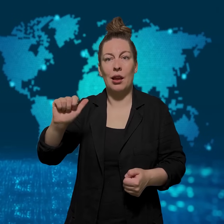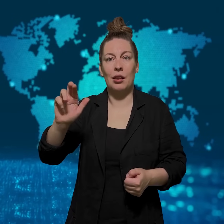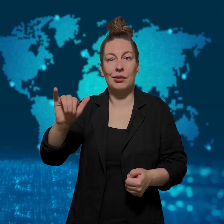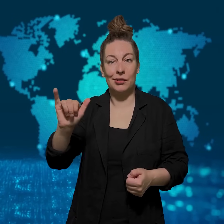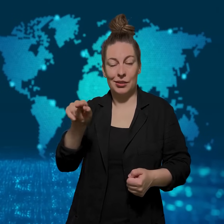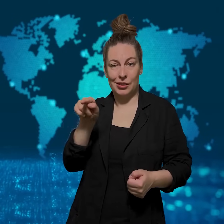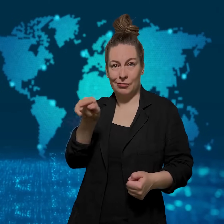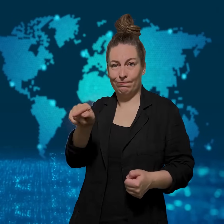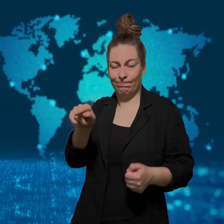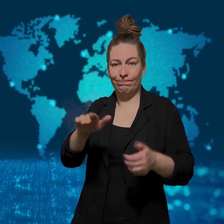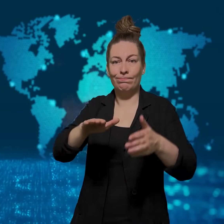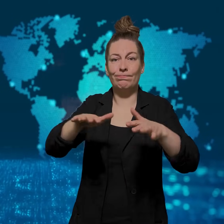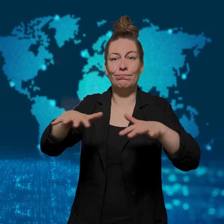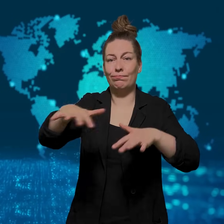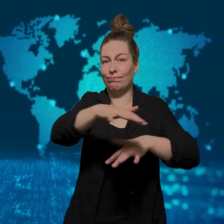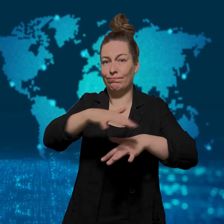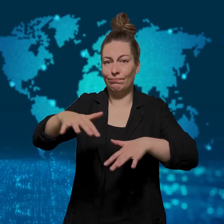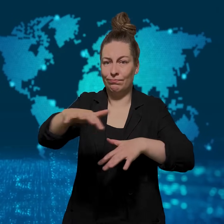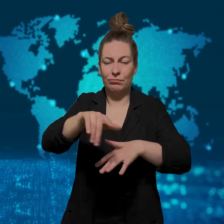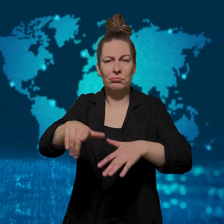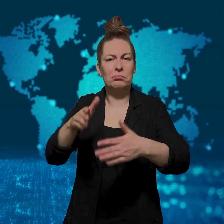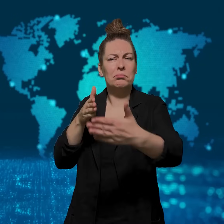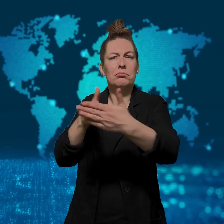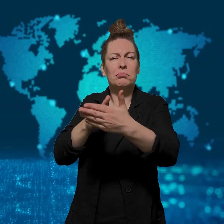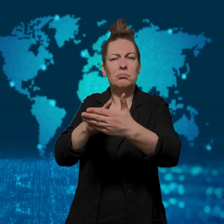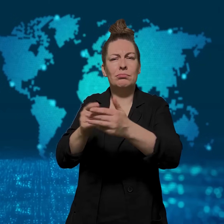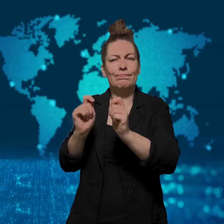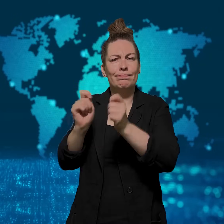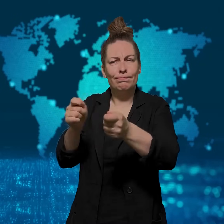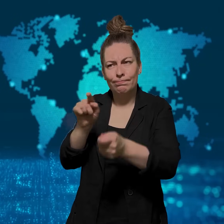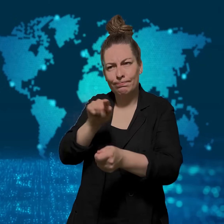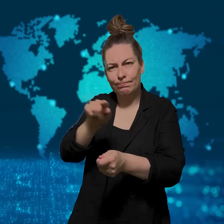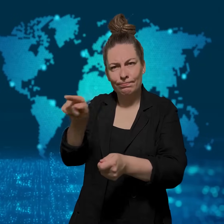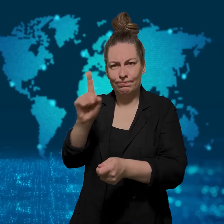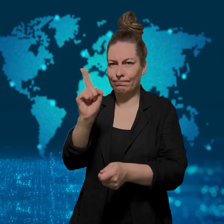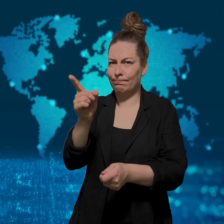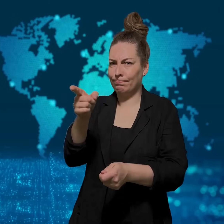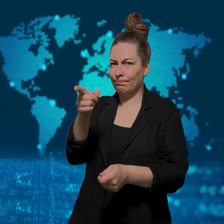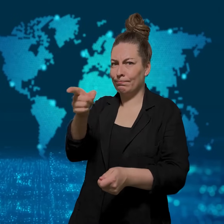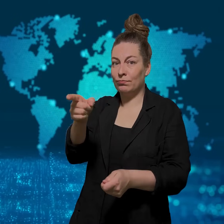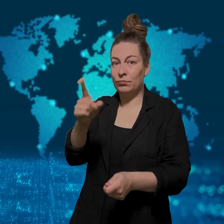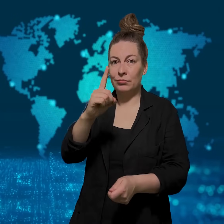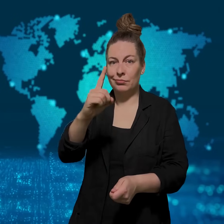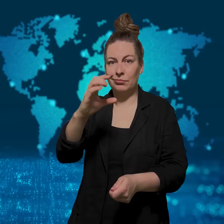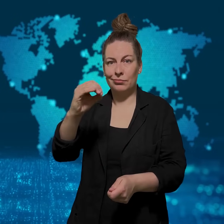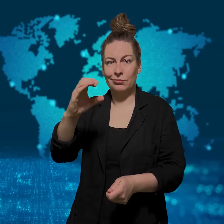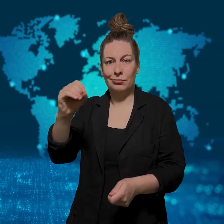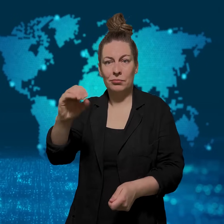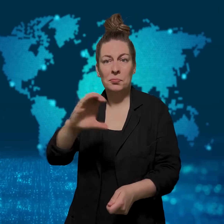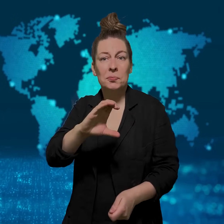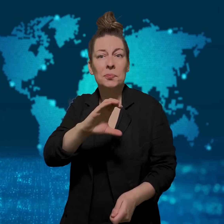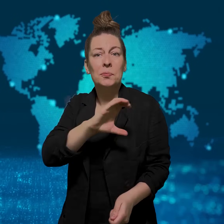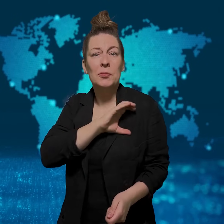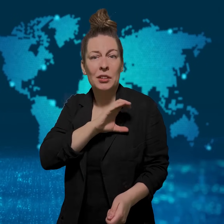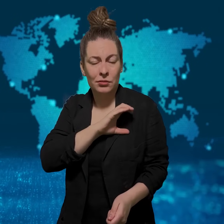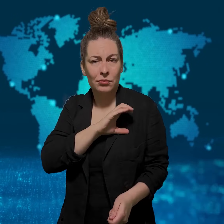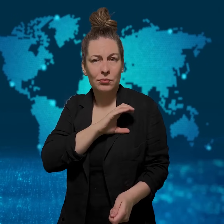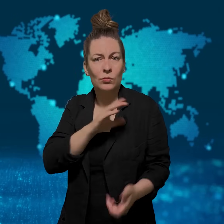The lawsuit was brought against almost 100 police officers who did not